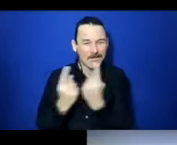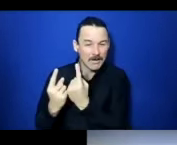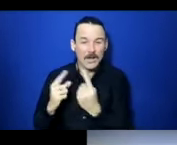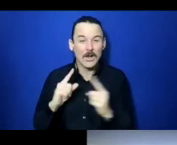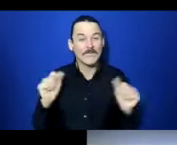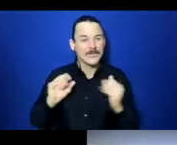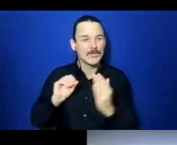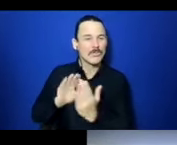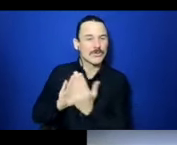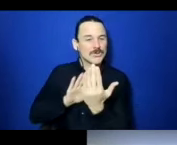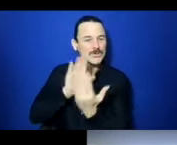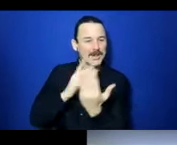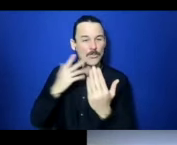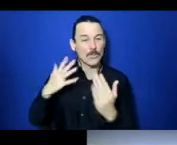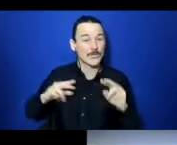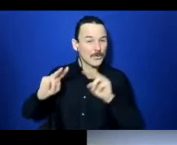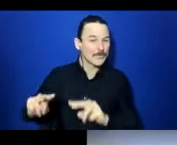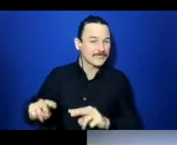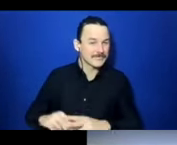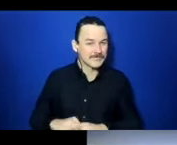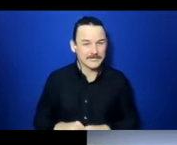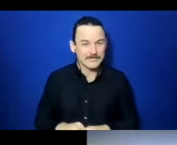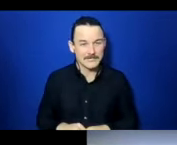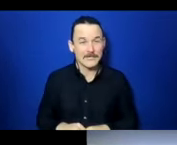We've got a question from Pete in Sydney, it's not me, it was another Pete.